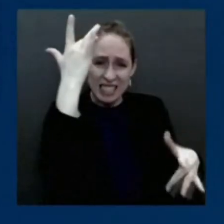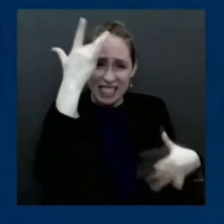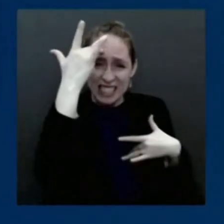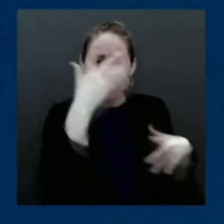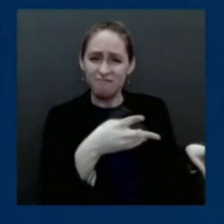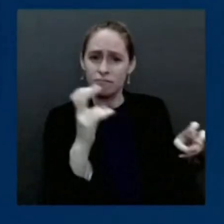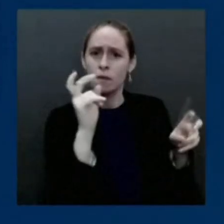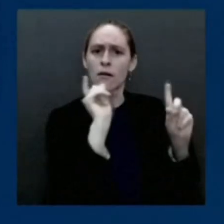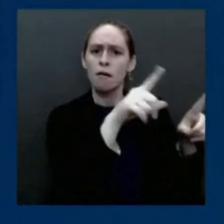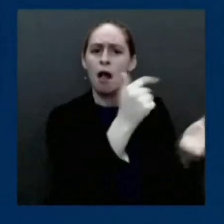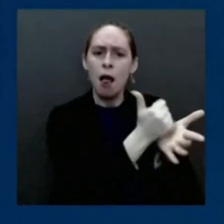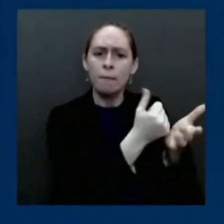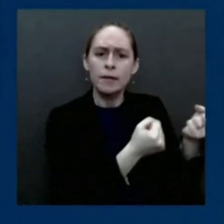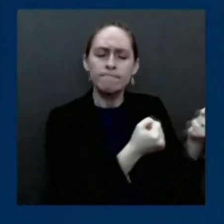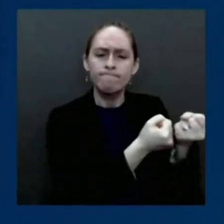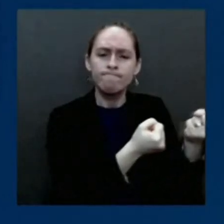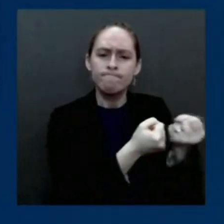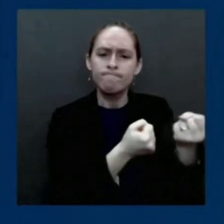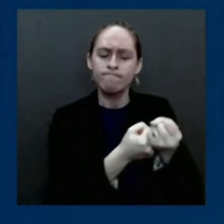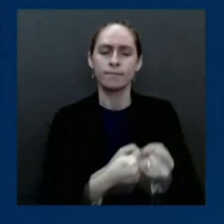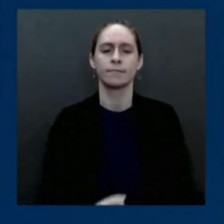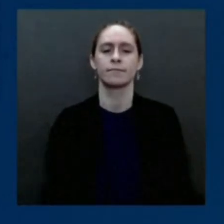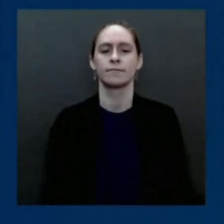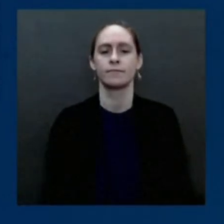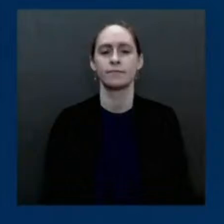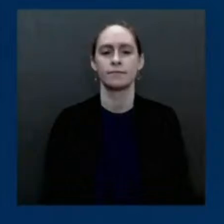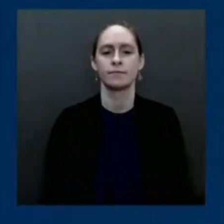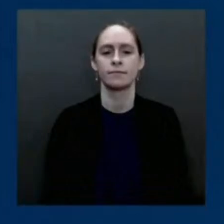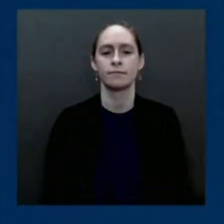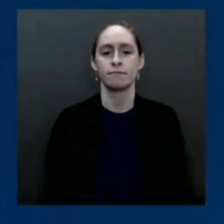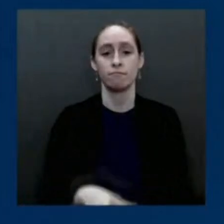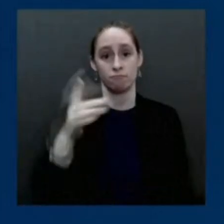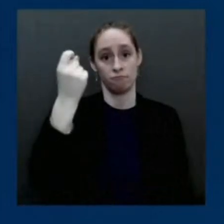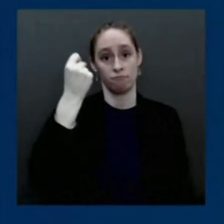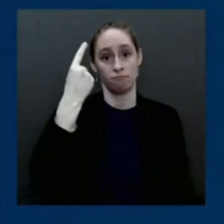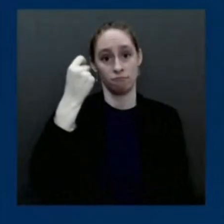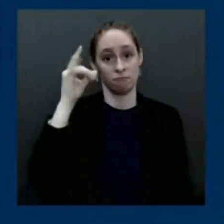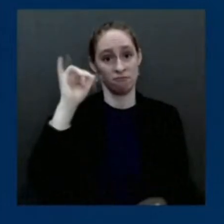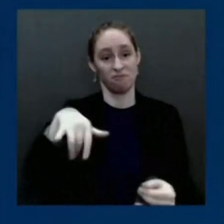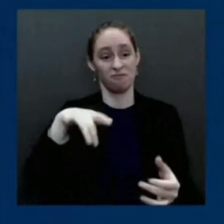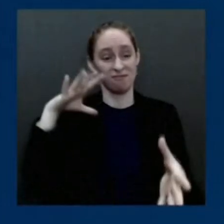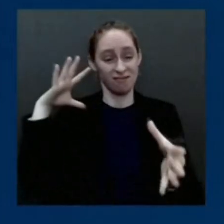THAT THANKS TO THE PRESIDENT'S ACTIONS ARE FULLY PAID FOR BY THE FEDERAL GOVERNMENT.